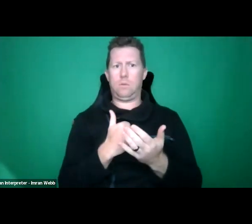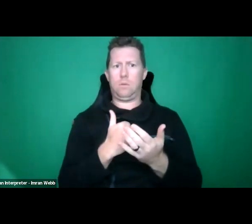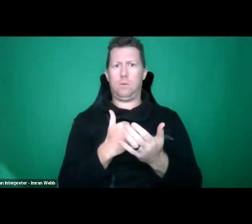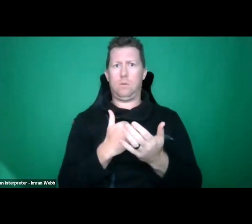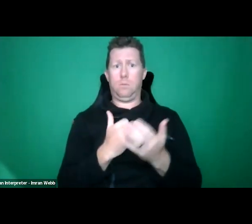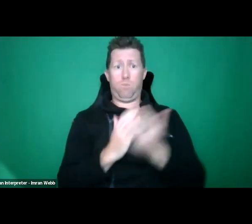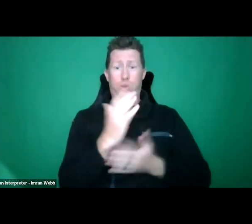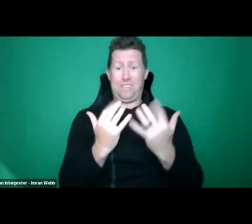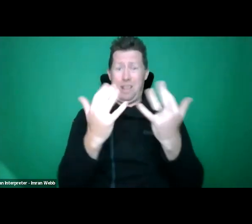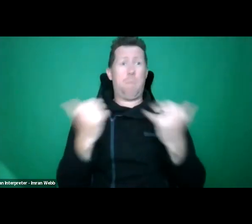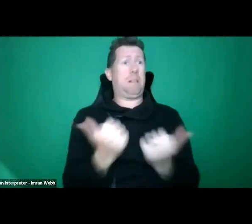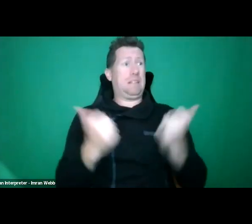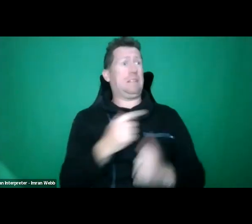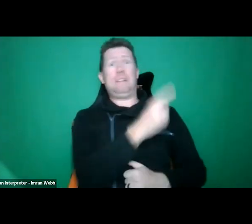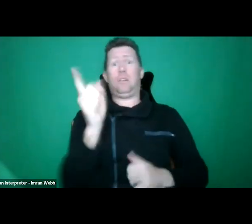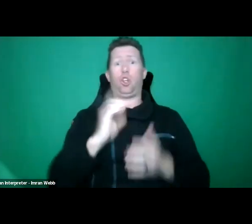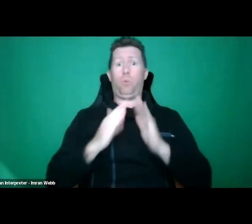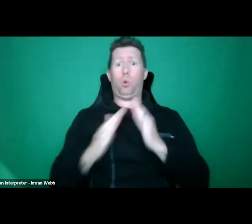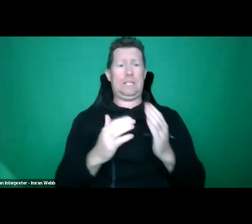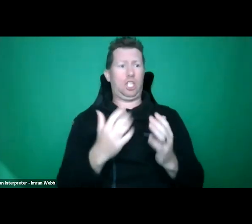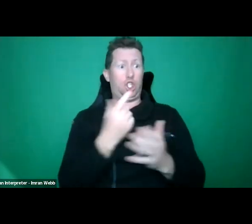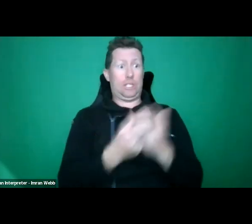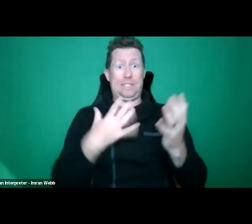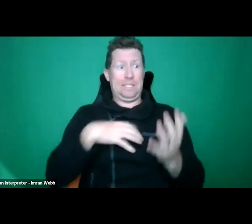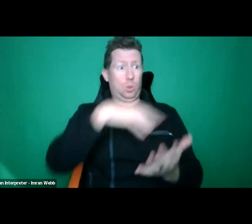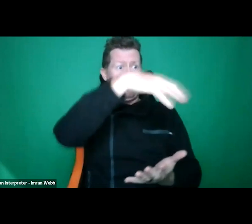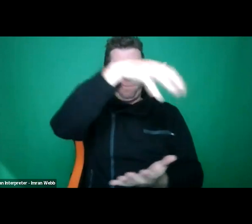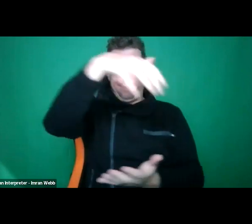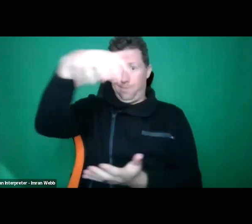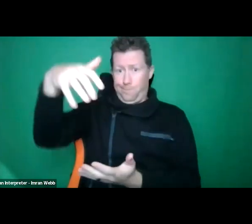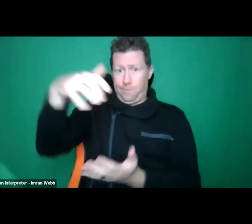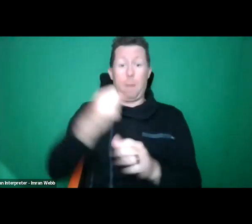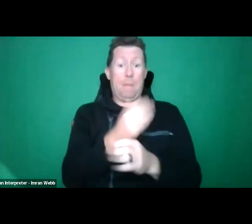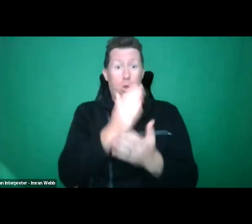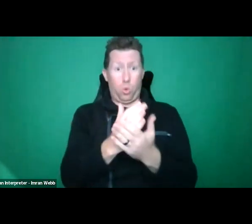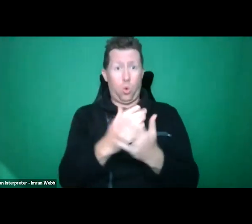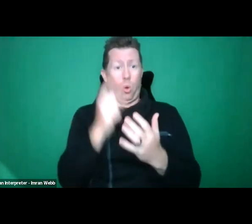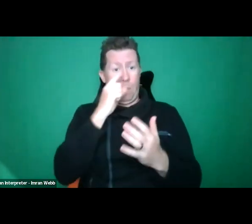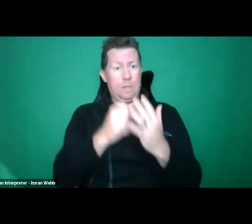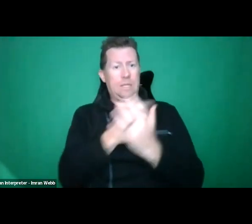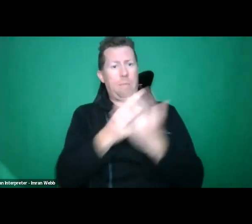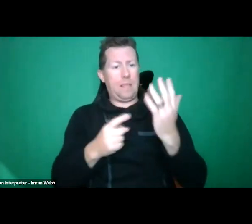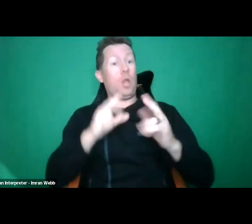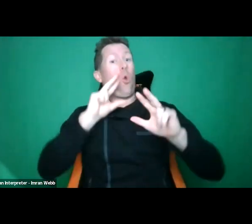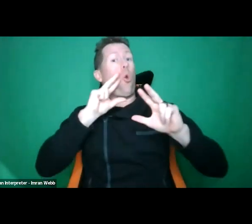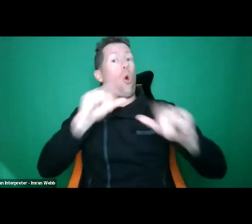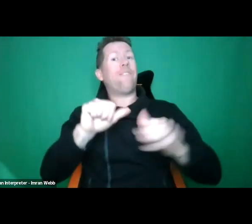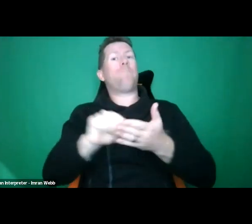to ensure that people with disability are looked after in a way that ensures